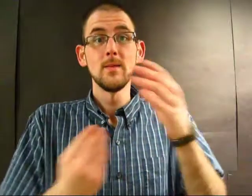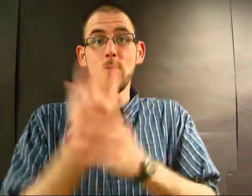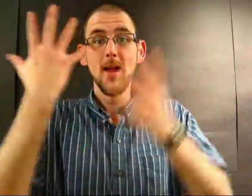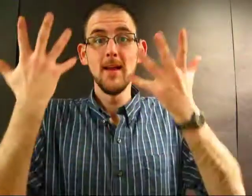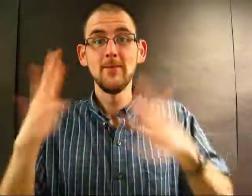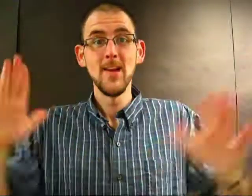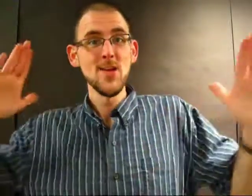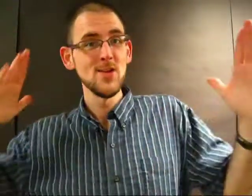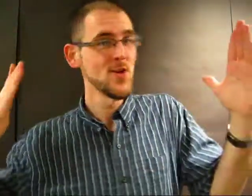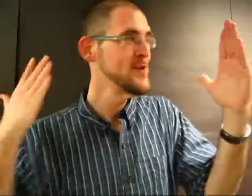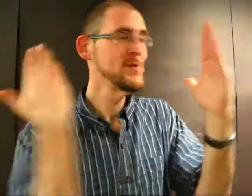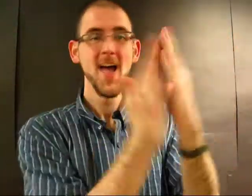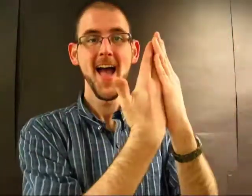Spring has finally arrived!